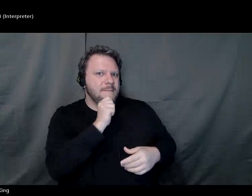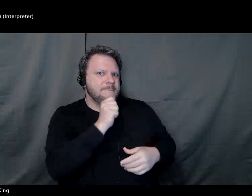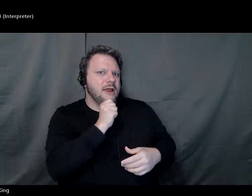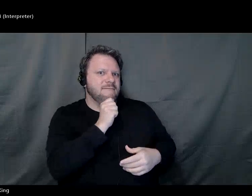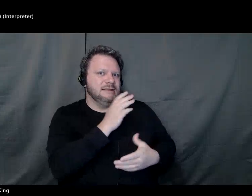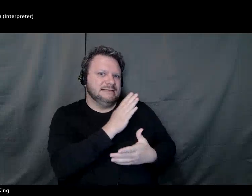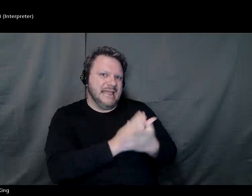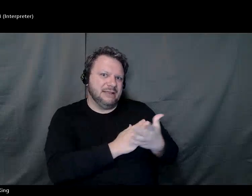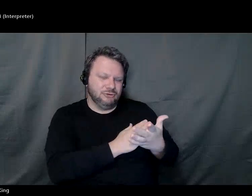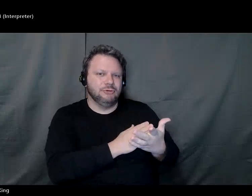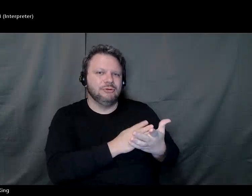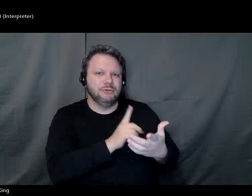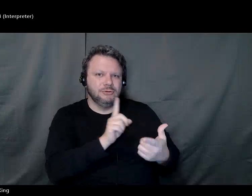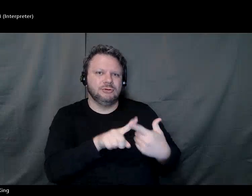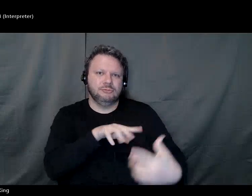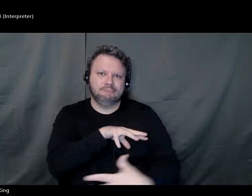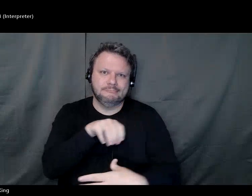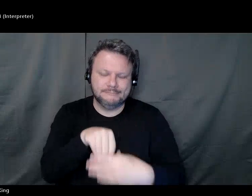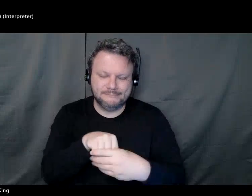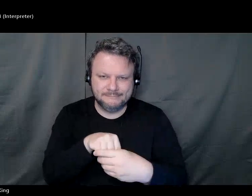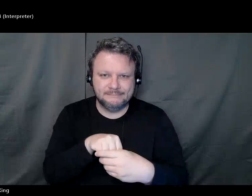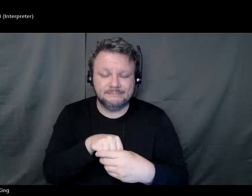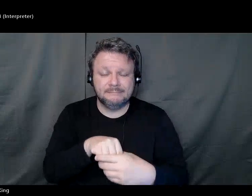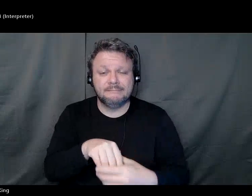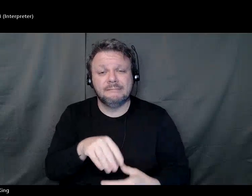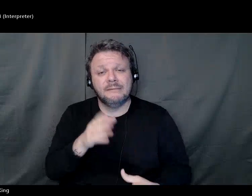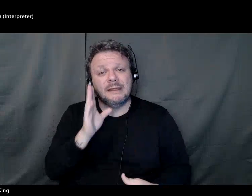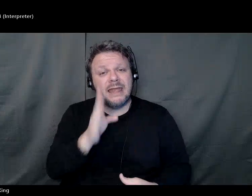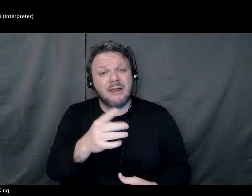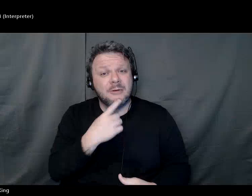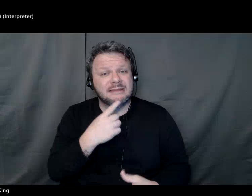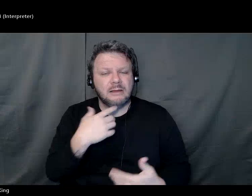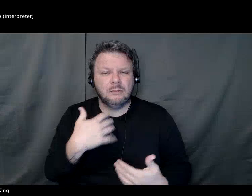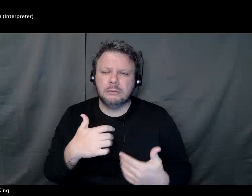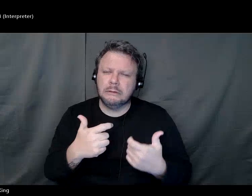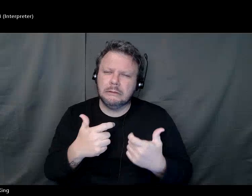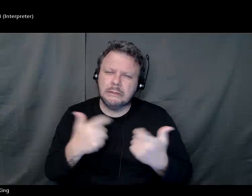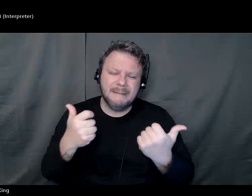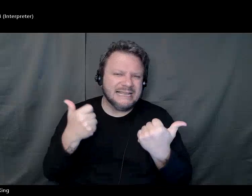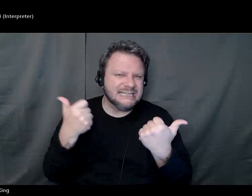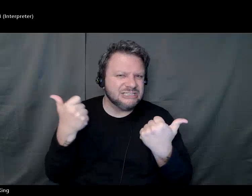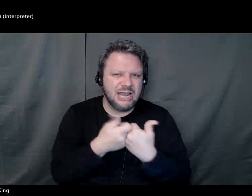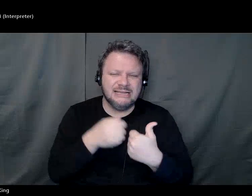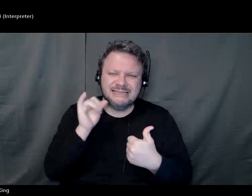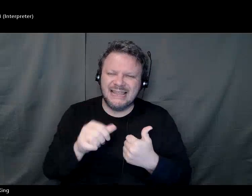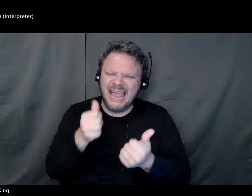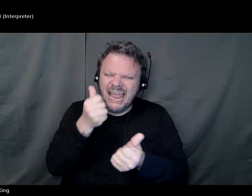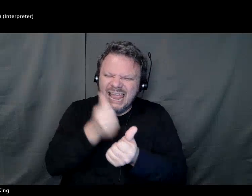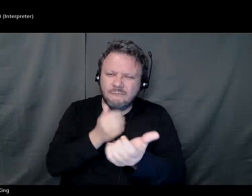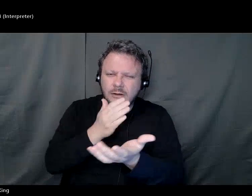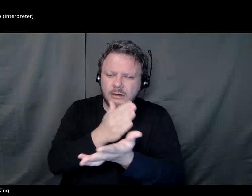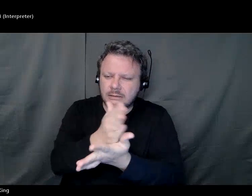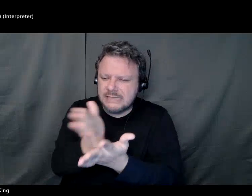It's got to and I will say it's the biggest challenge that every multi sector plan is facing.